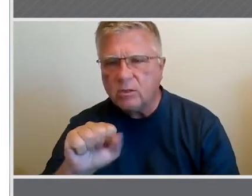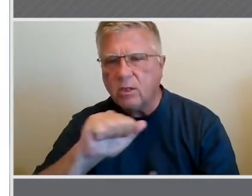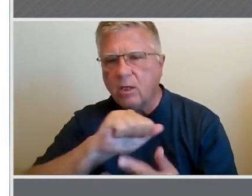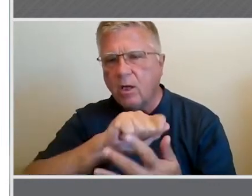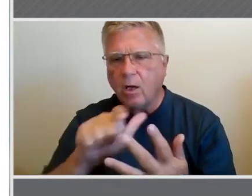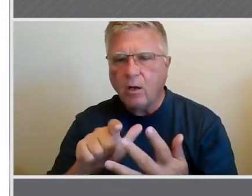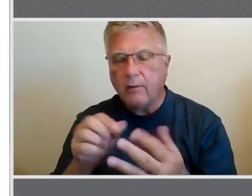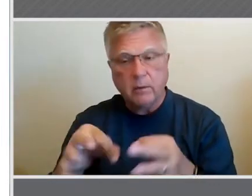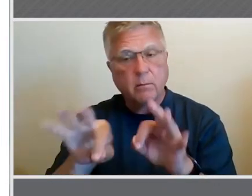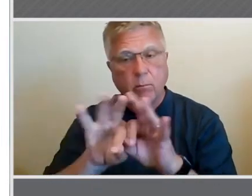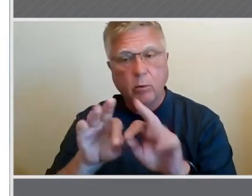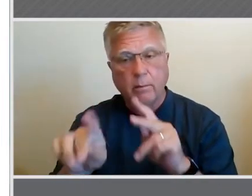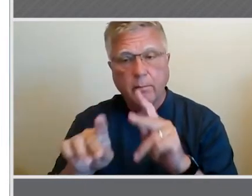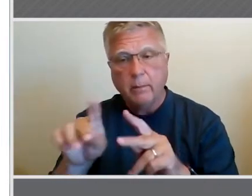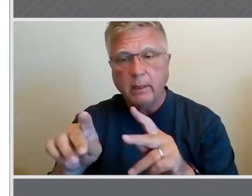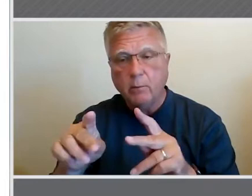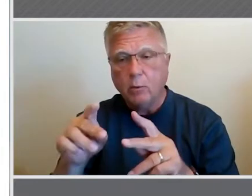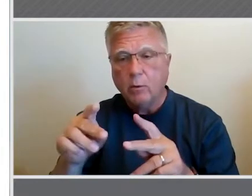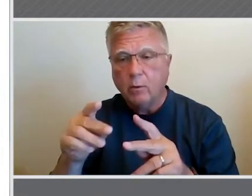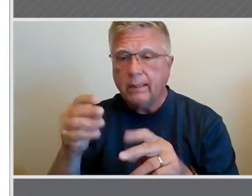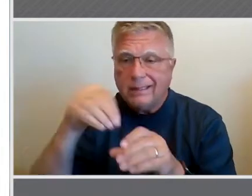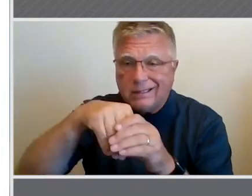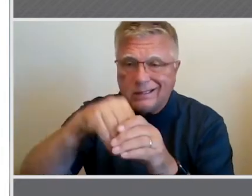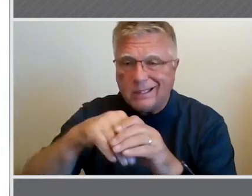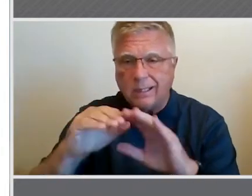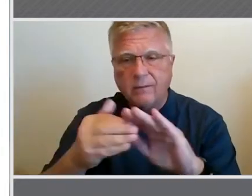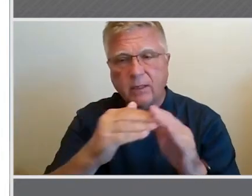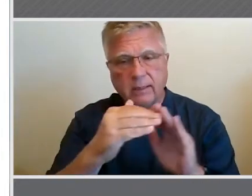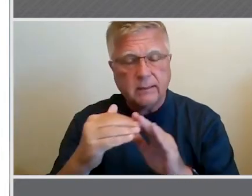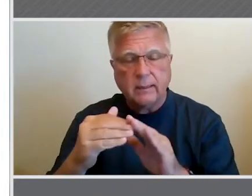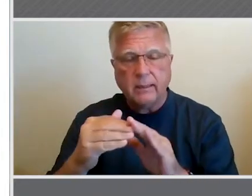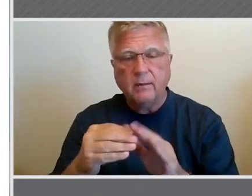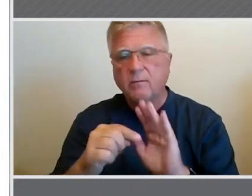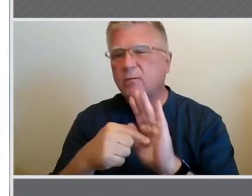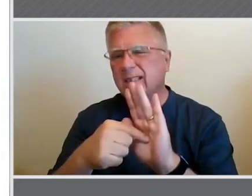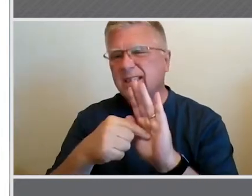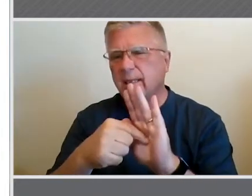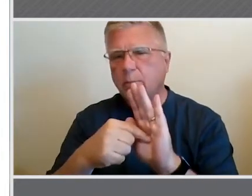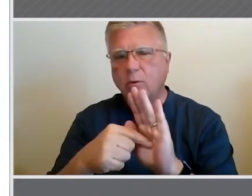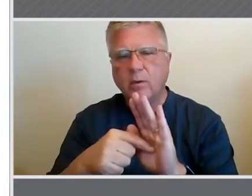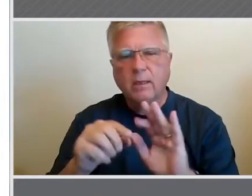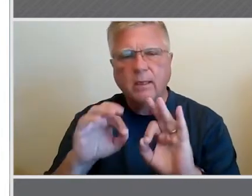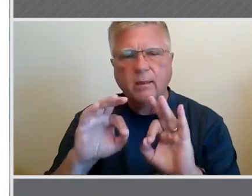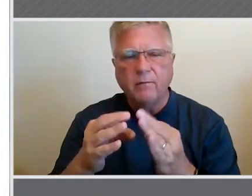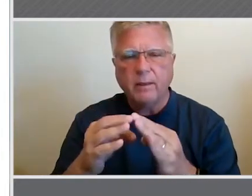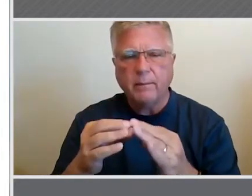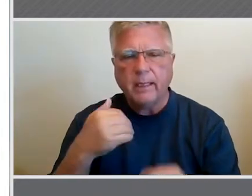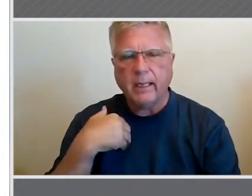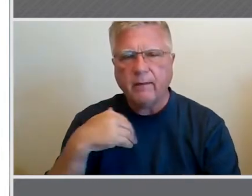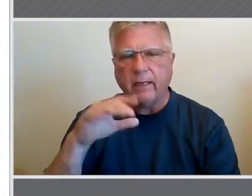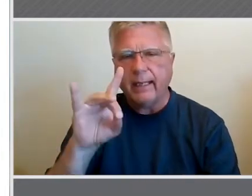make up our city in for example a family with an 80%, am I level with